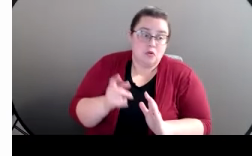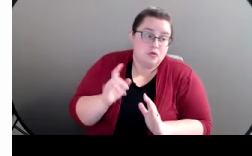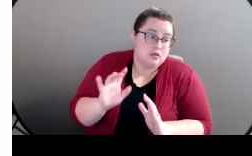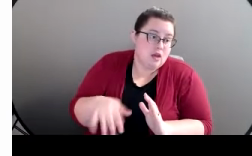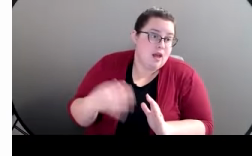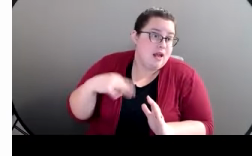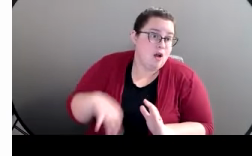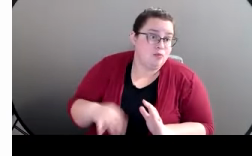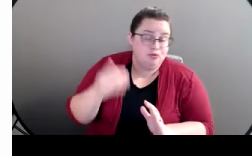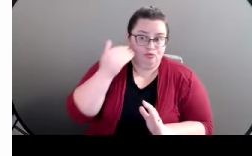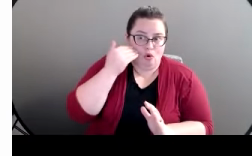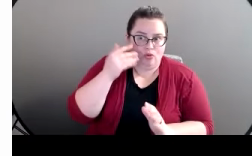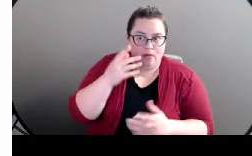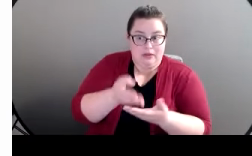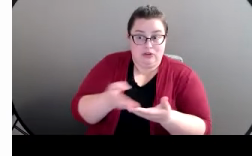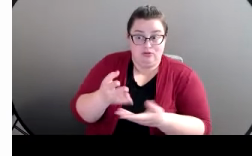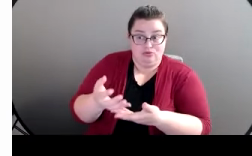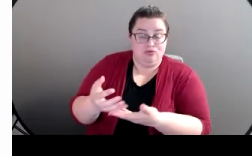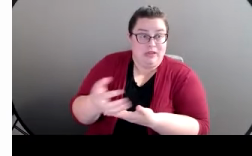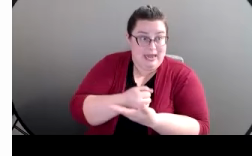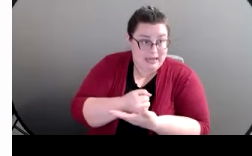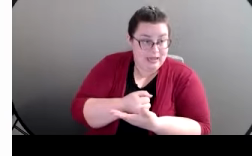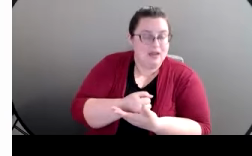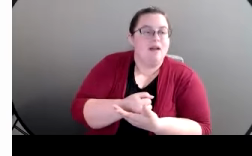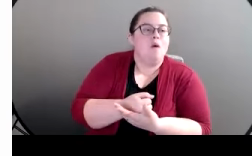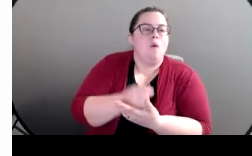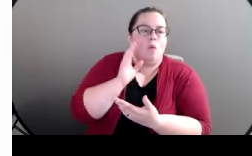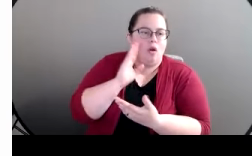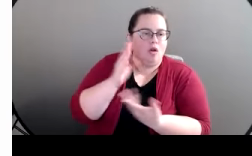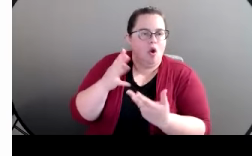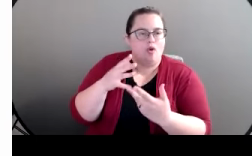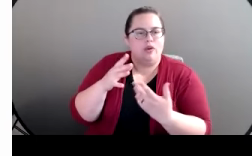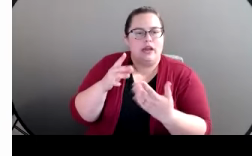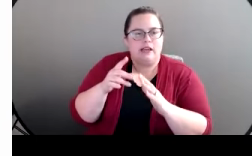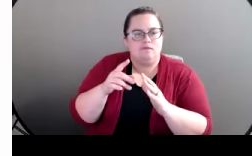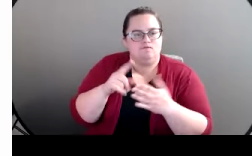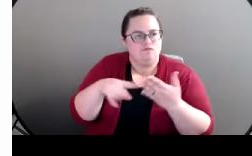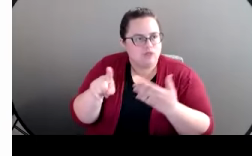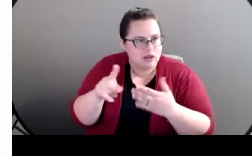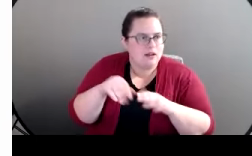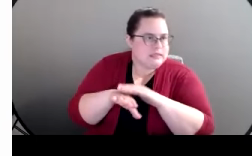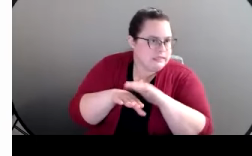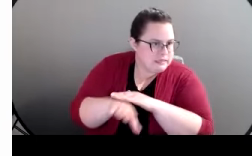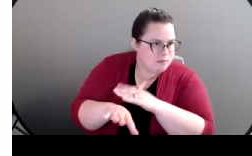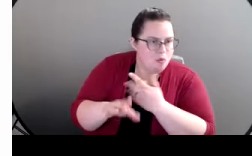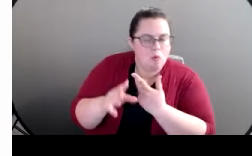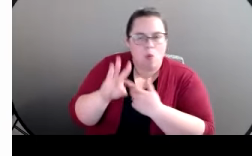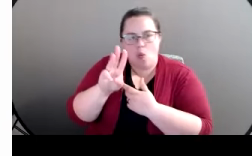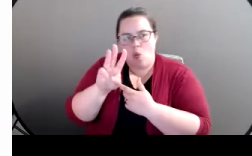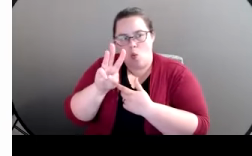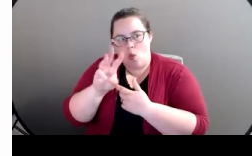the materials you're getting are already kind of checked for accessibility and web reading and all of those things.